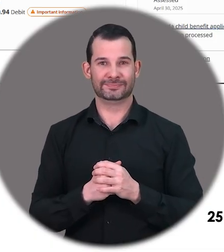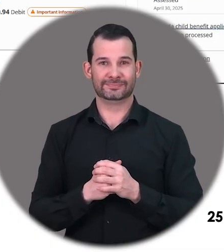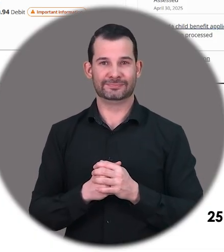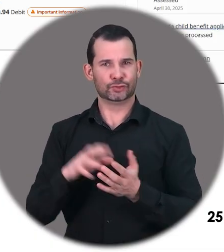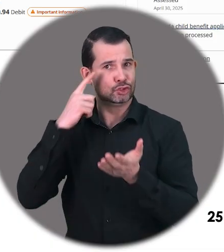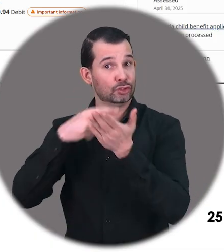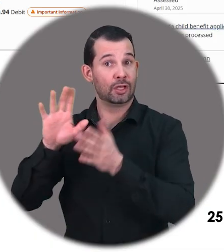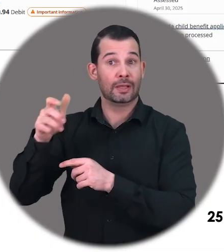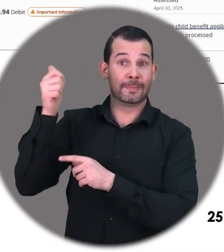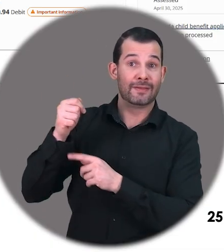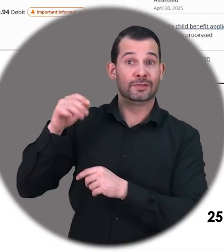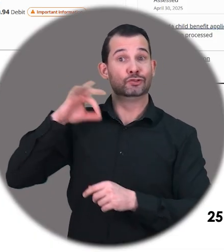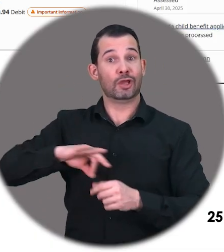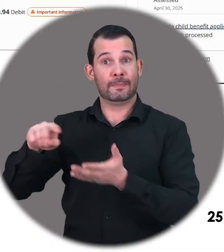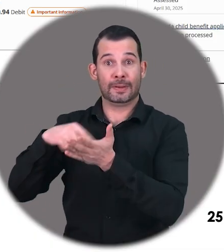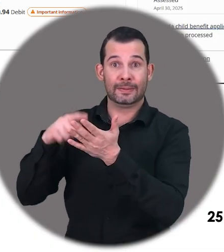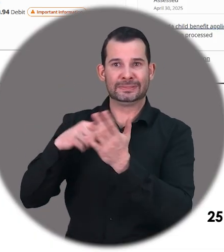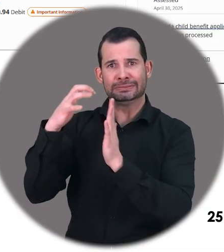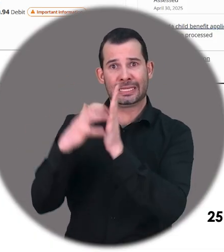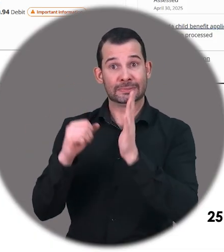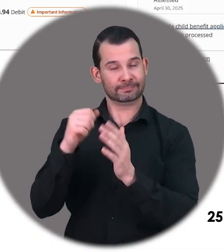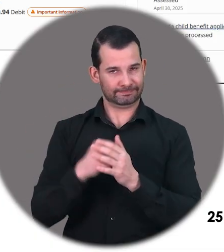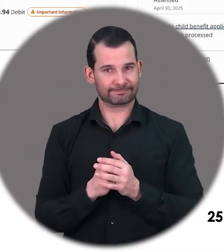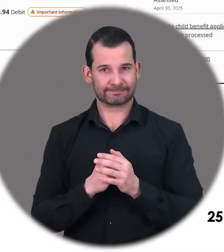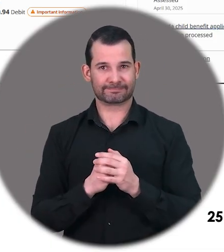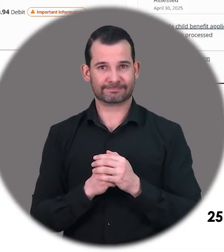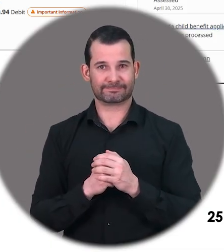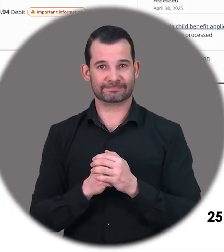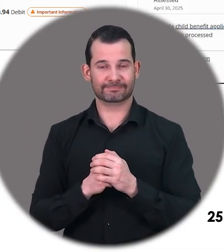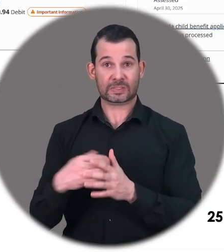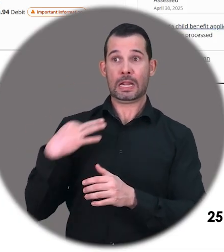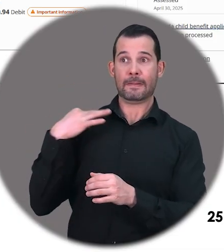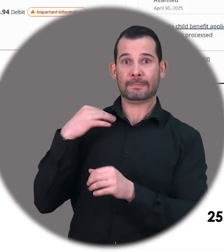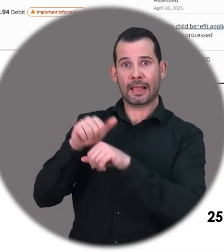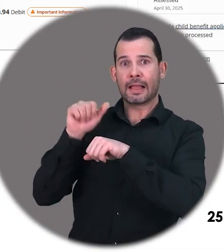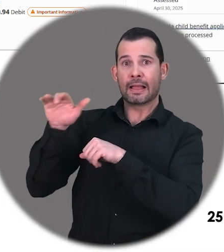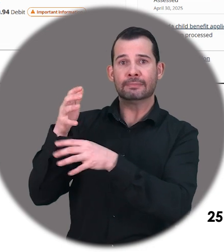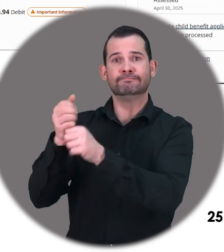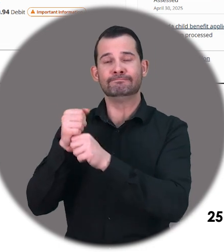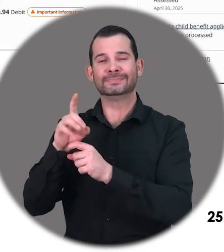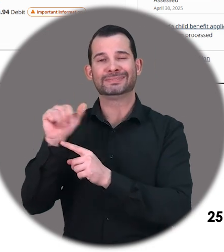Check your benefit and credit payments and statements; Apply for the disability